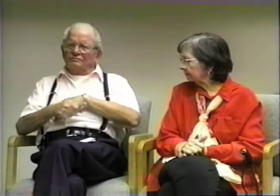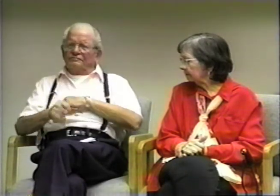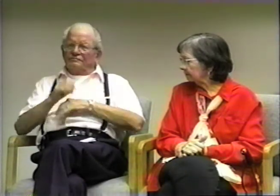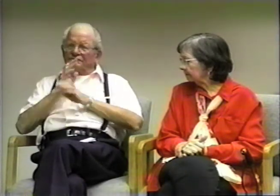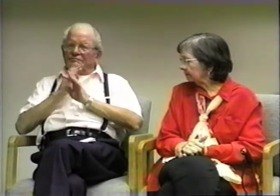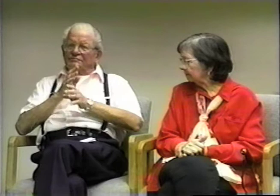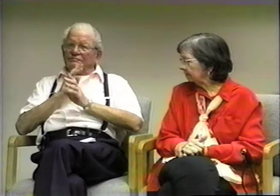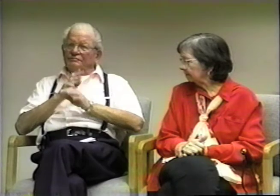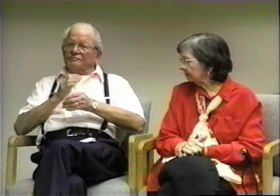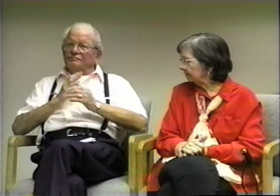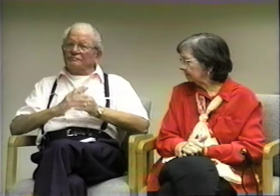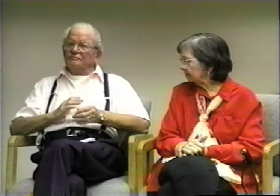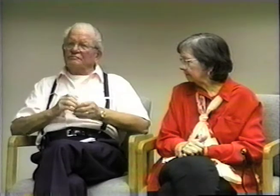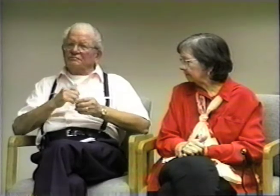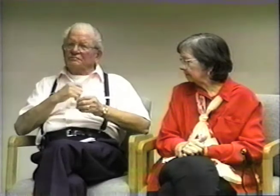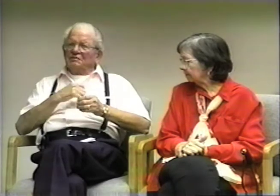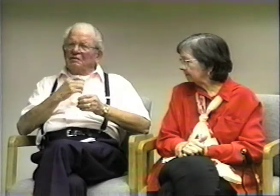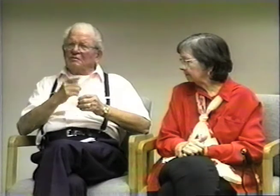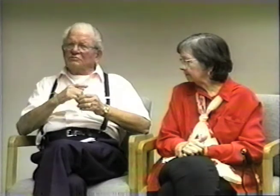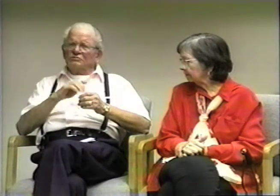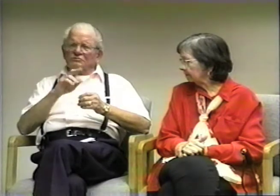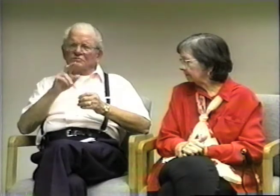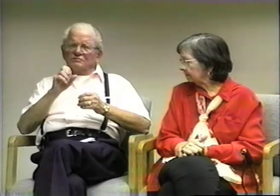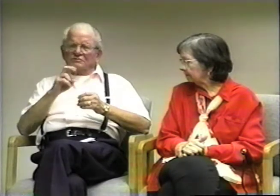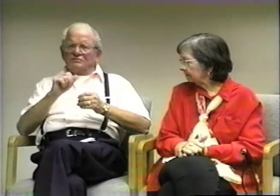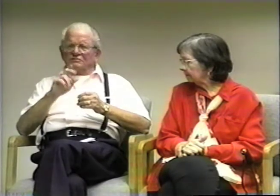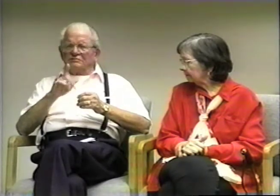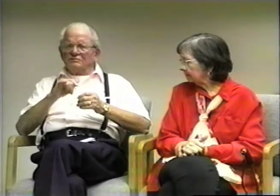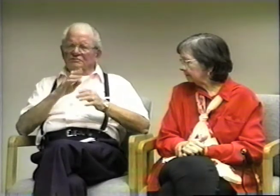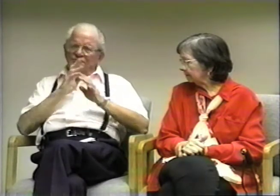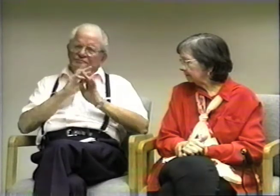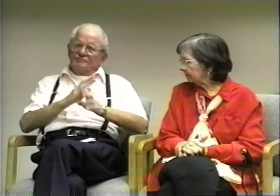so we usually spoke with our children.